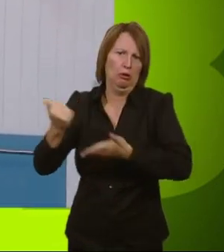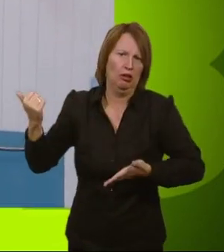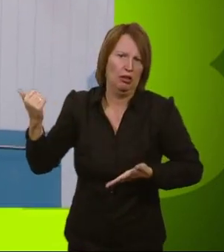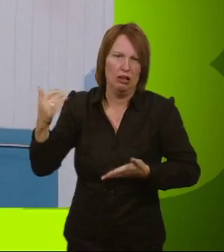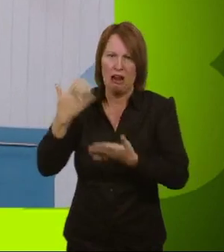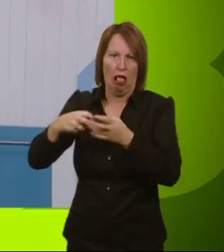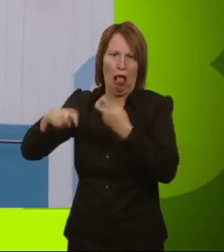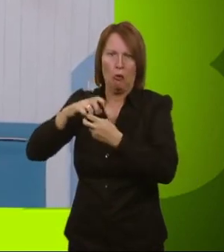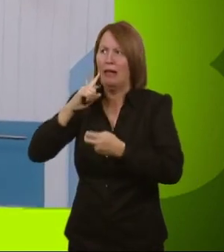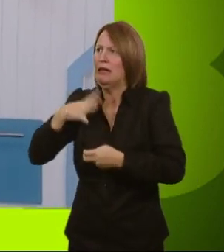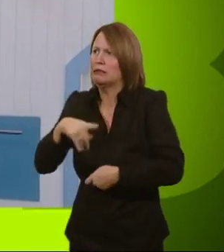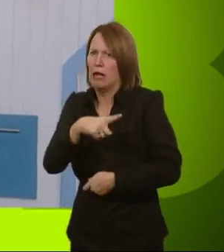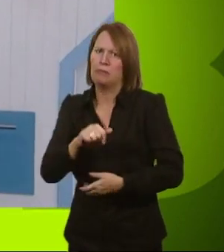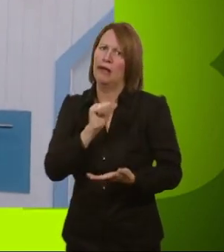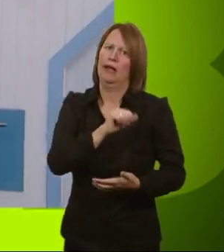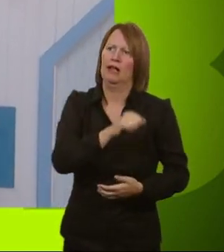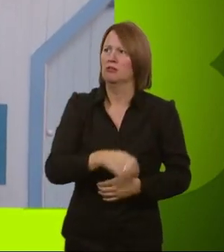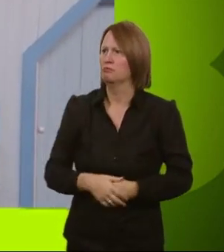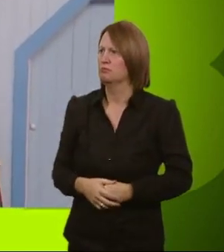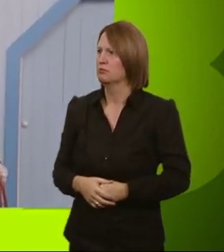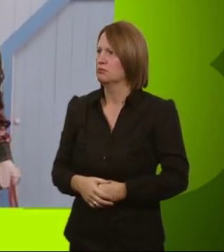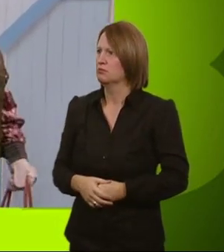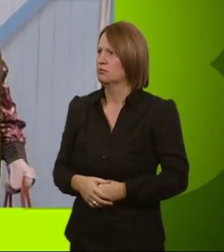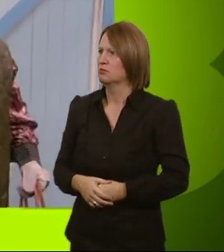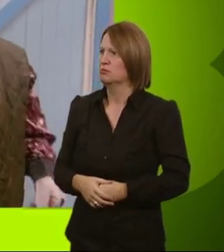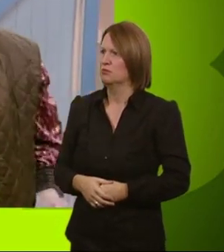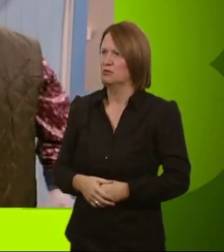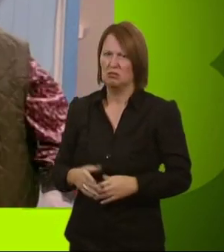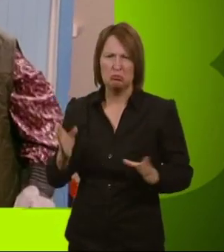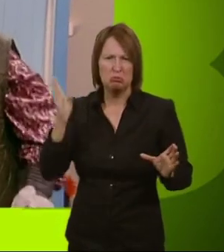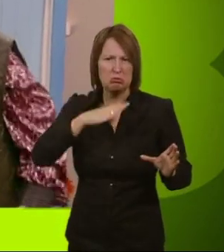around when you need him this really stinks though doesn't it Al barara